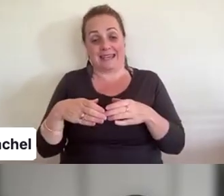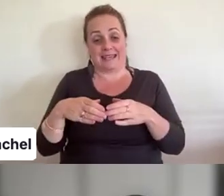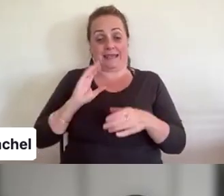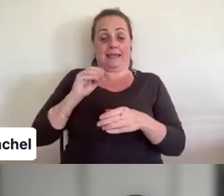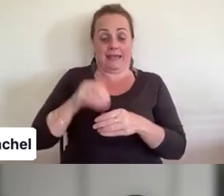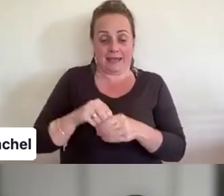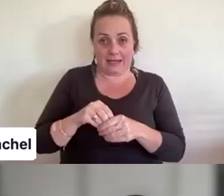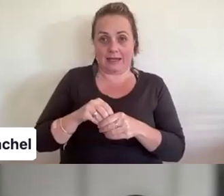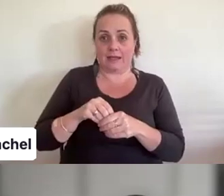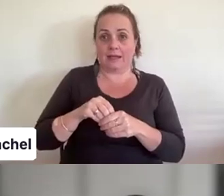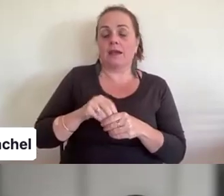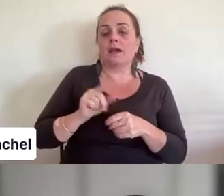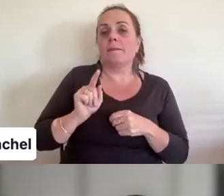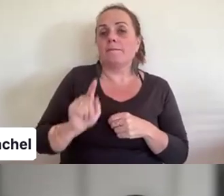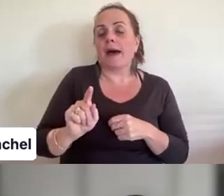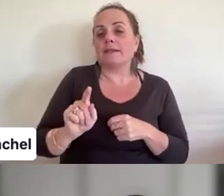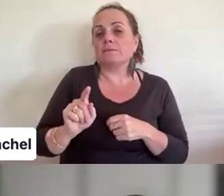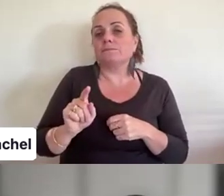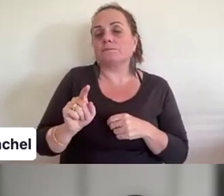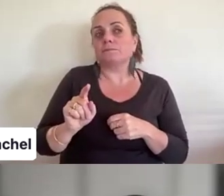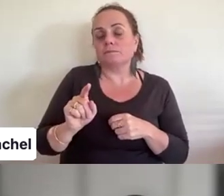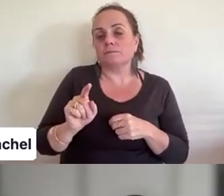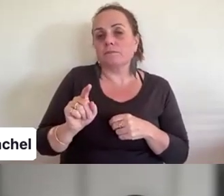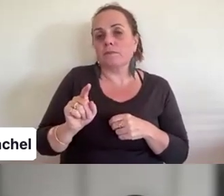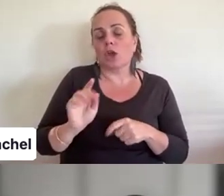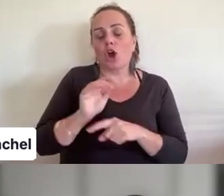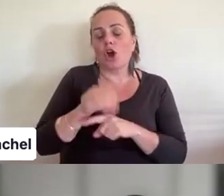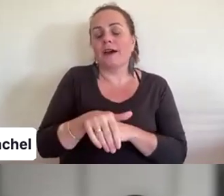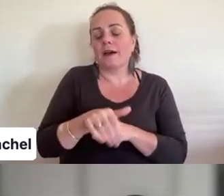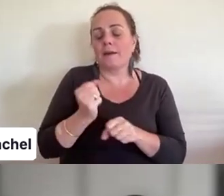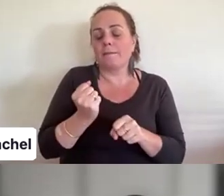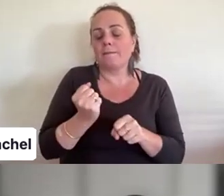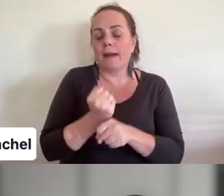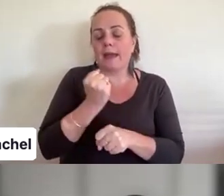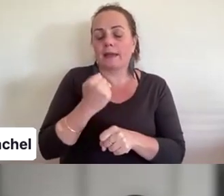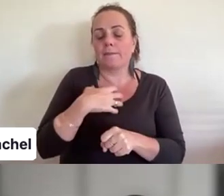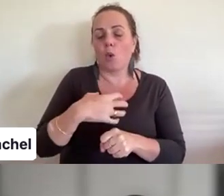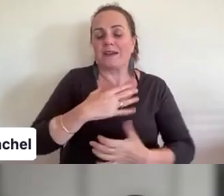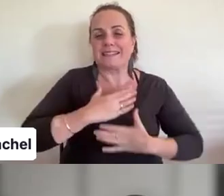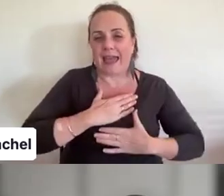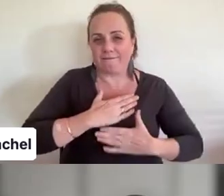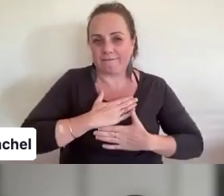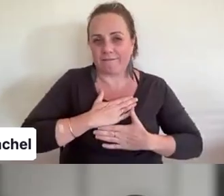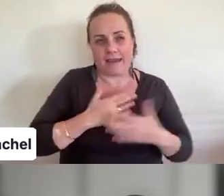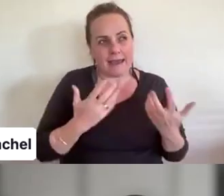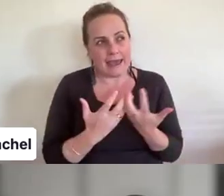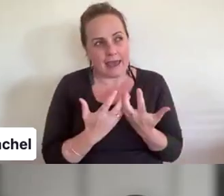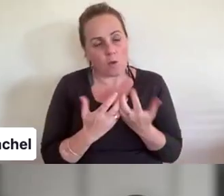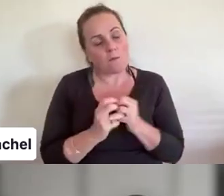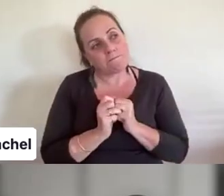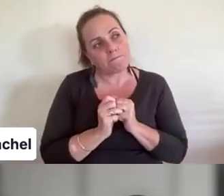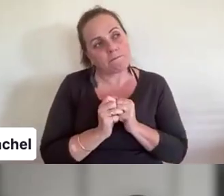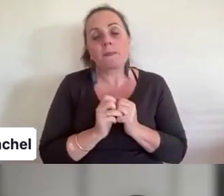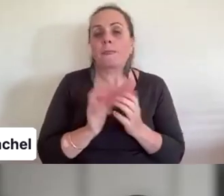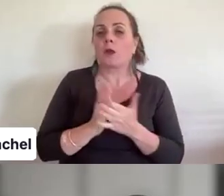this is Sarah speaking. In terms of making it safer, I think it probably is important